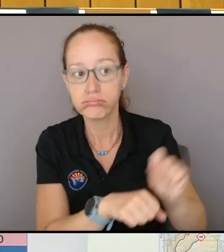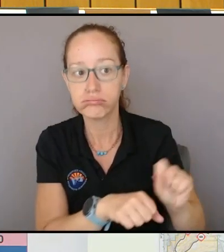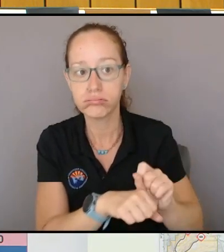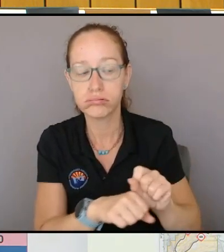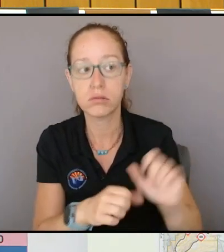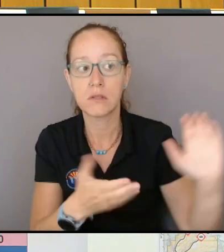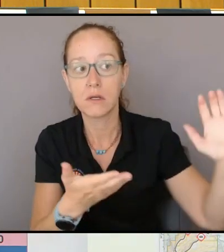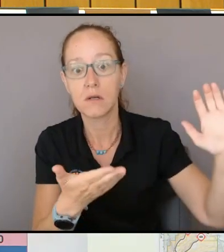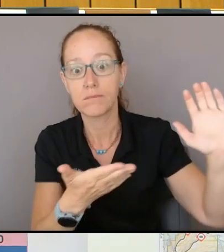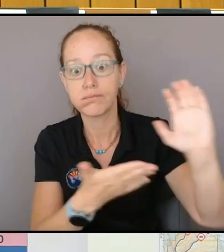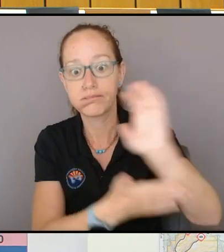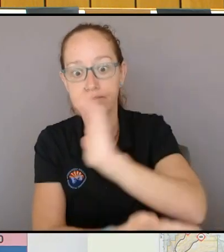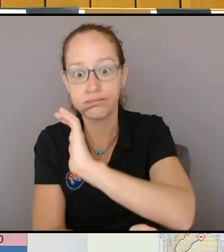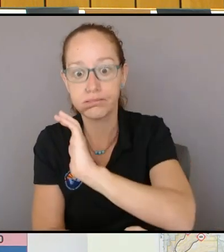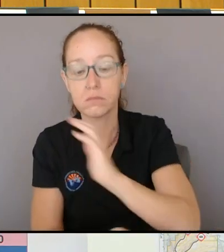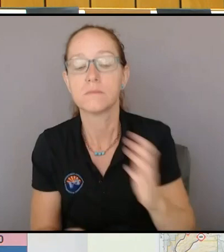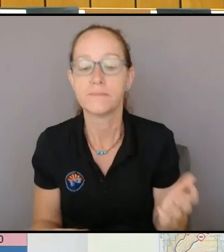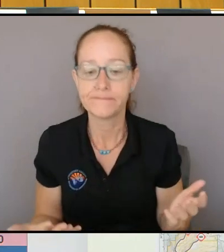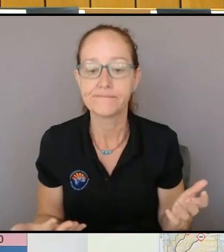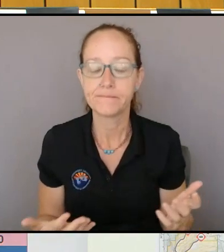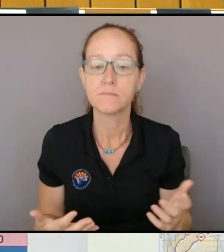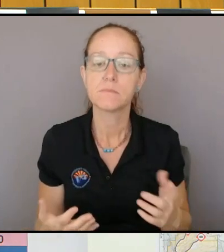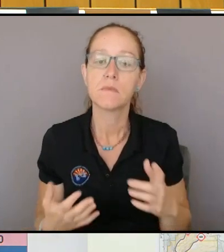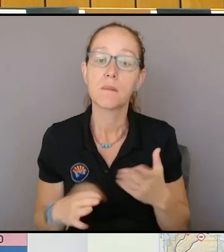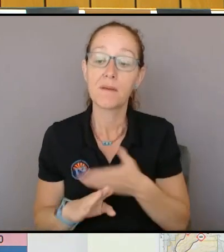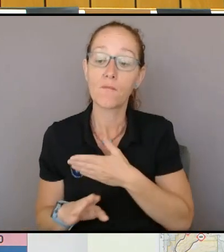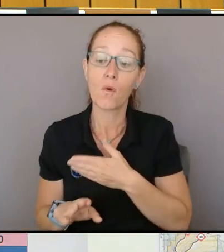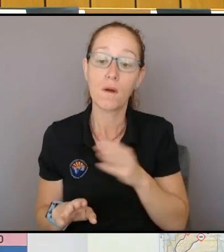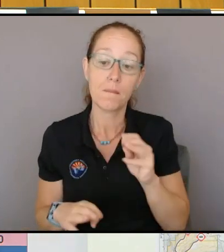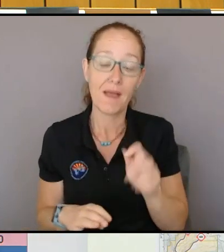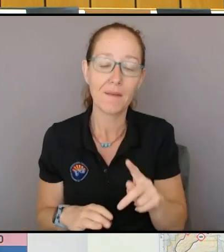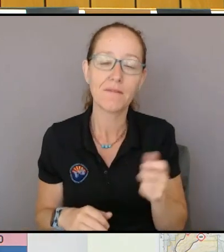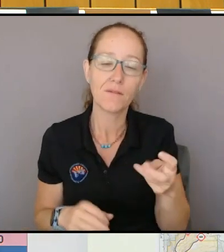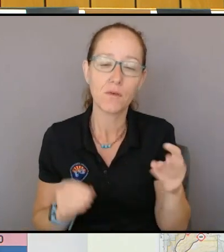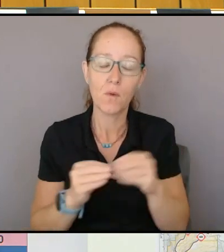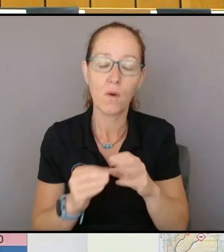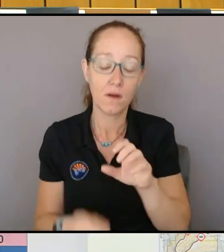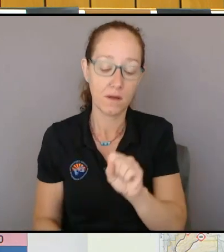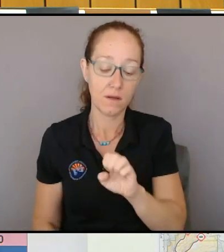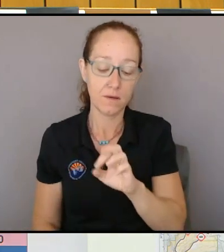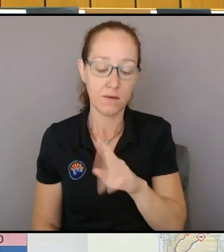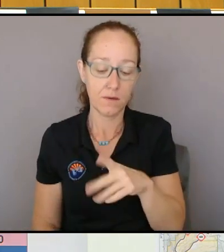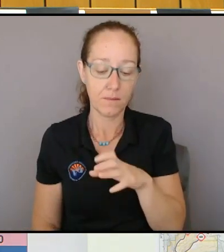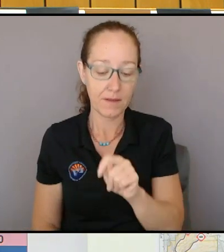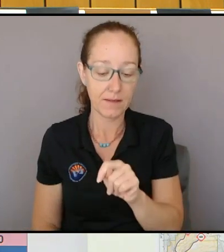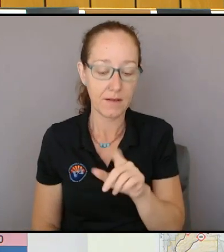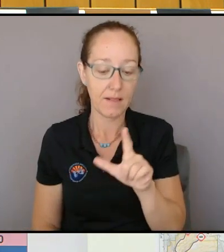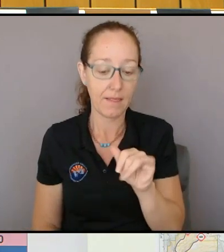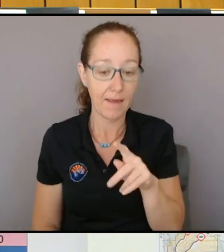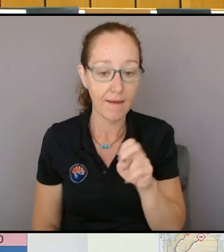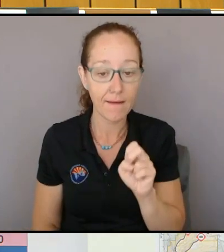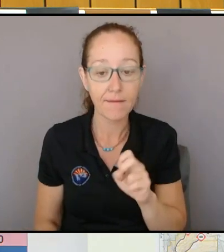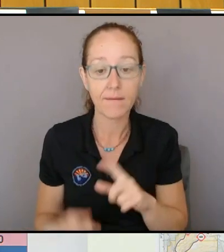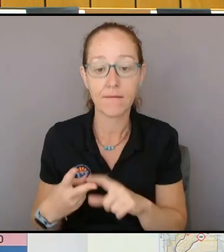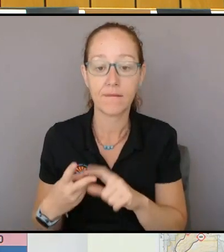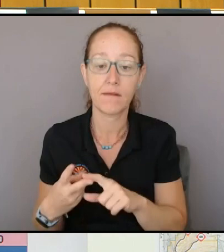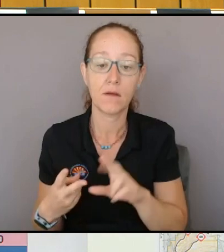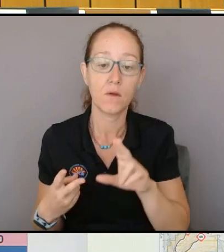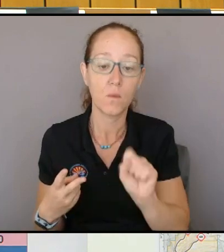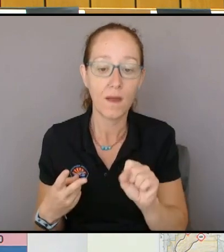The Serpent Lake/US Hill/Pot Creek, all those areas that I know have-- well, those are some of the areas